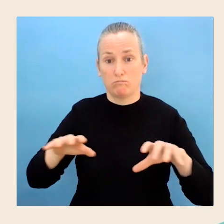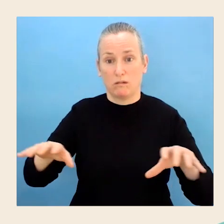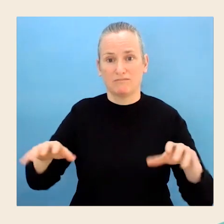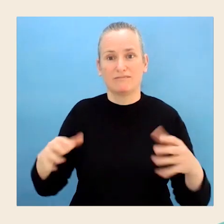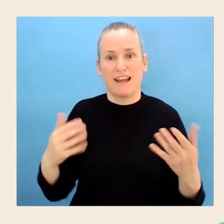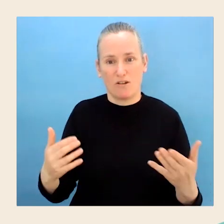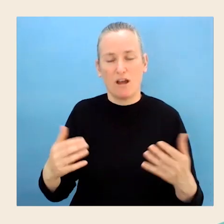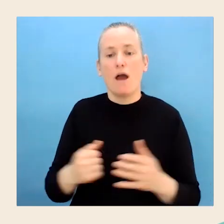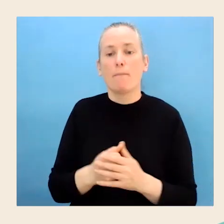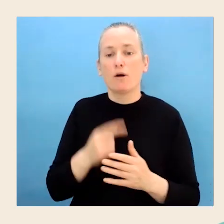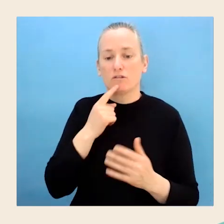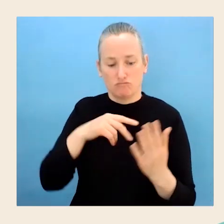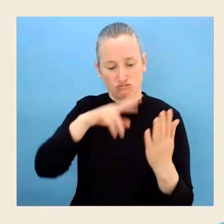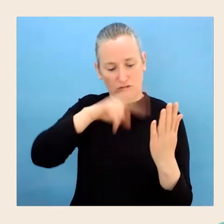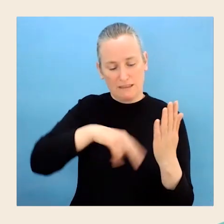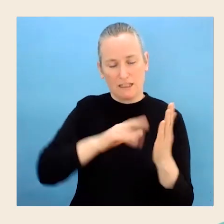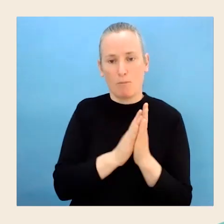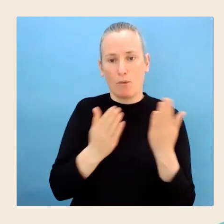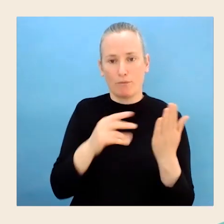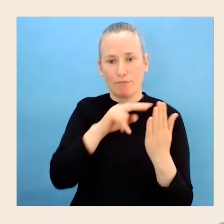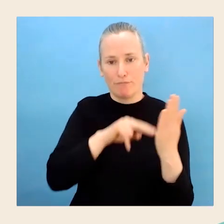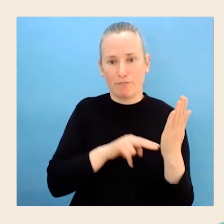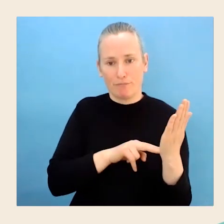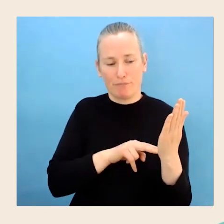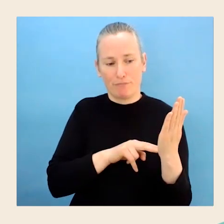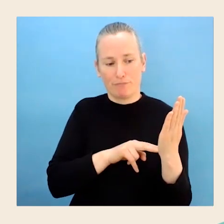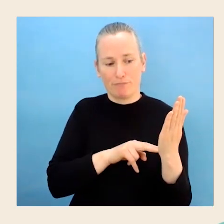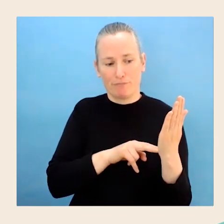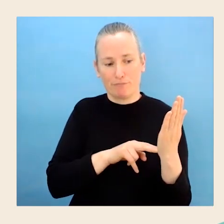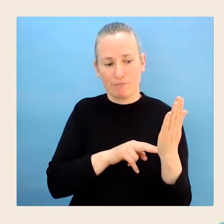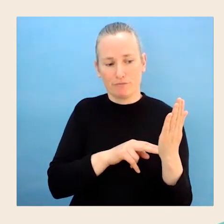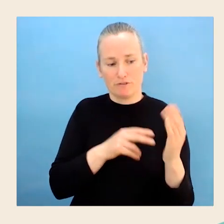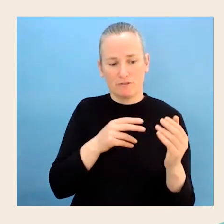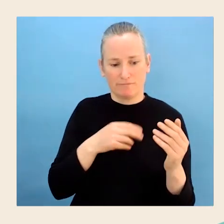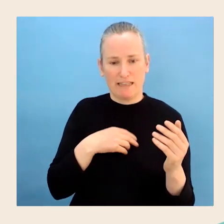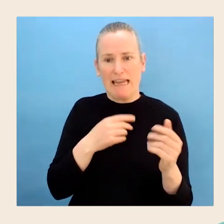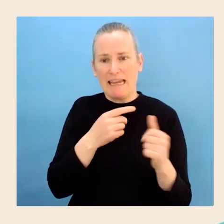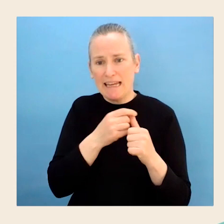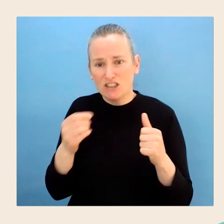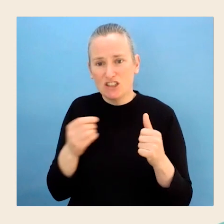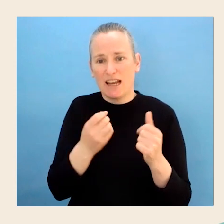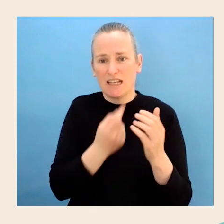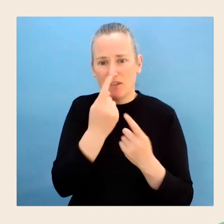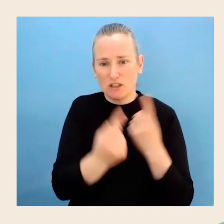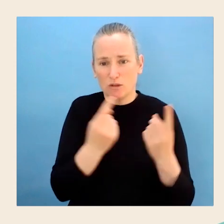through the cumulative impact of the individual contributions, I felt I was experiencing a much bigger picture.